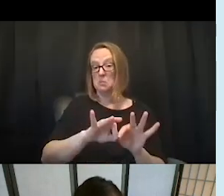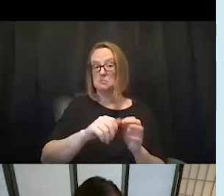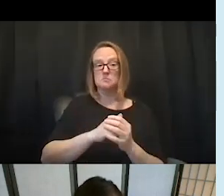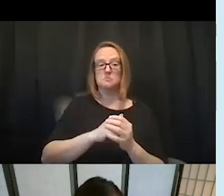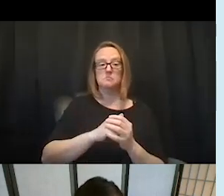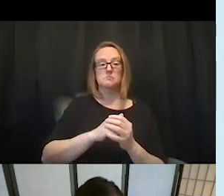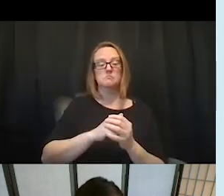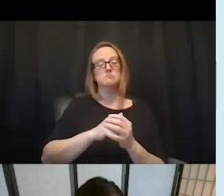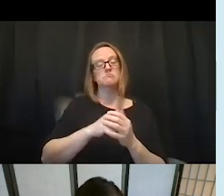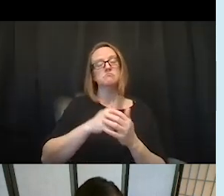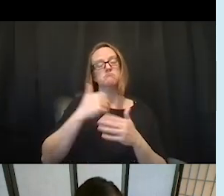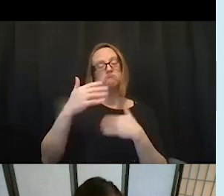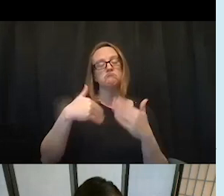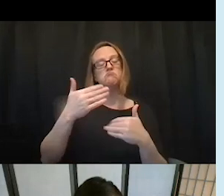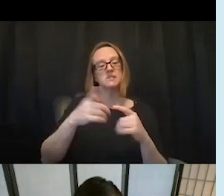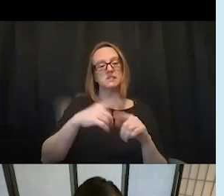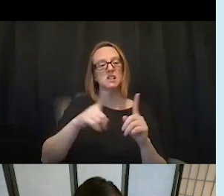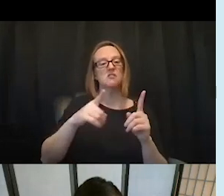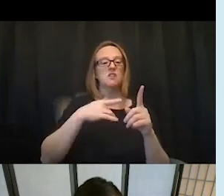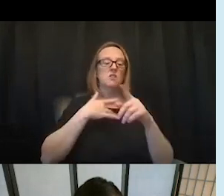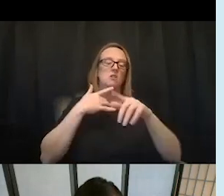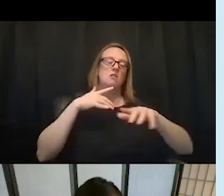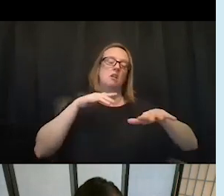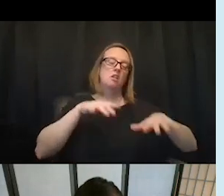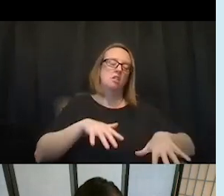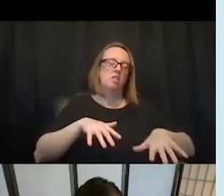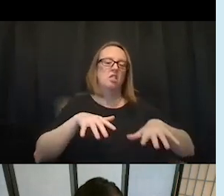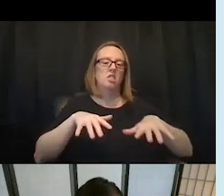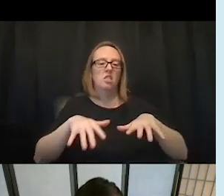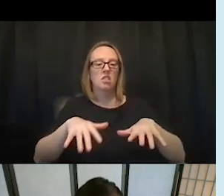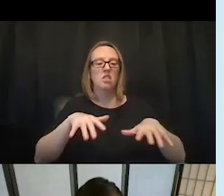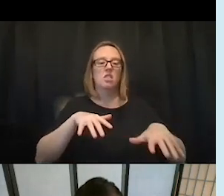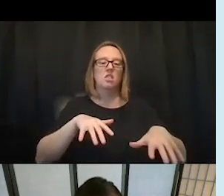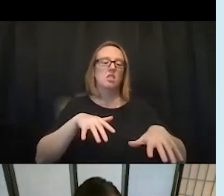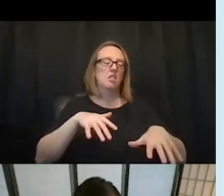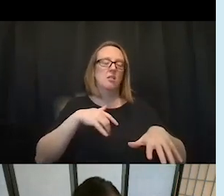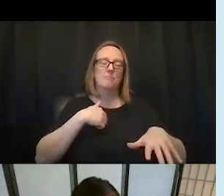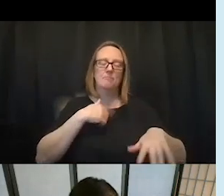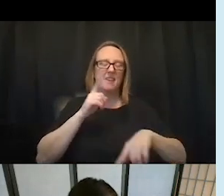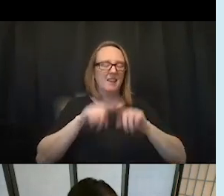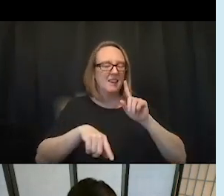been different. Have been sluggish and slow. Have been unable to answer the question, "How are you?"